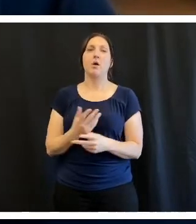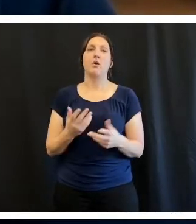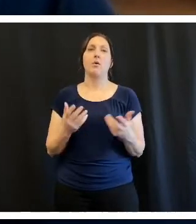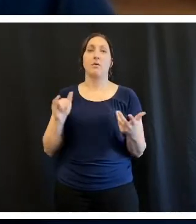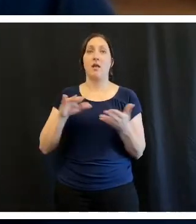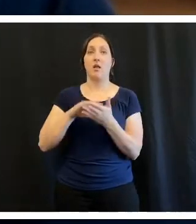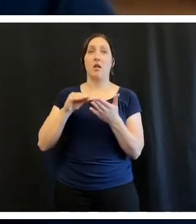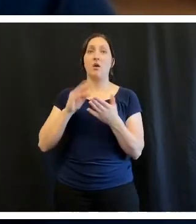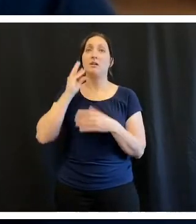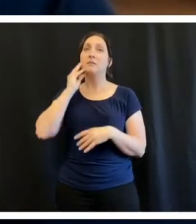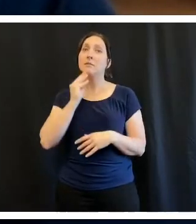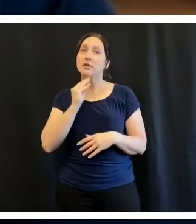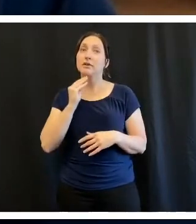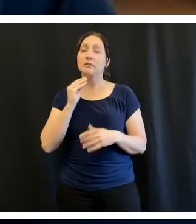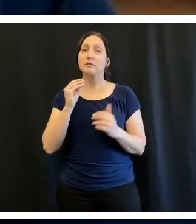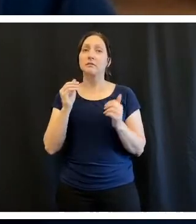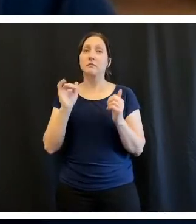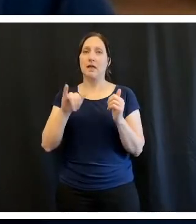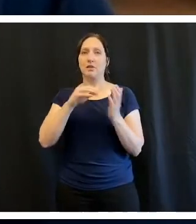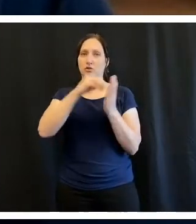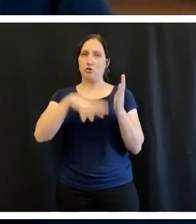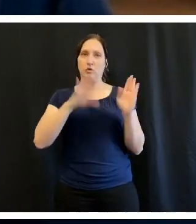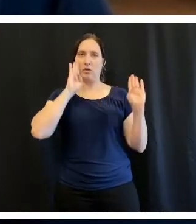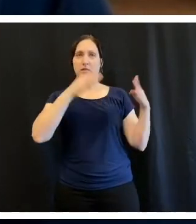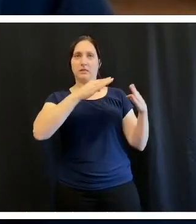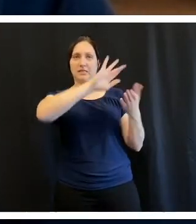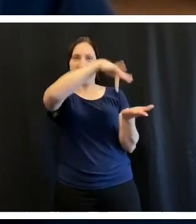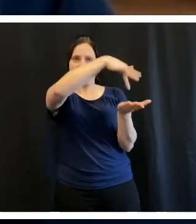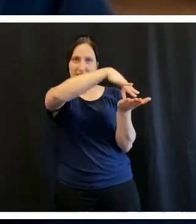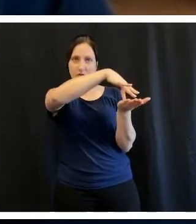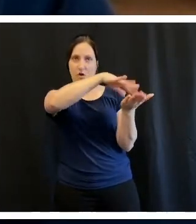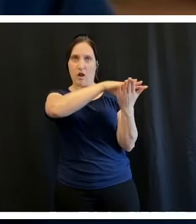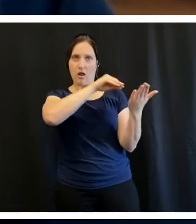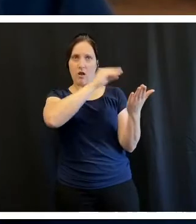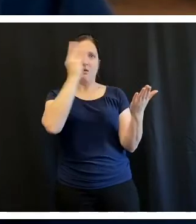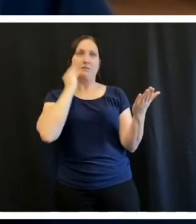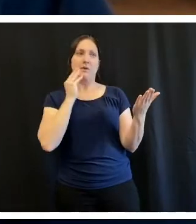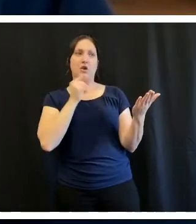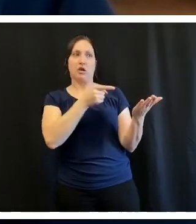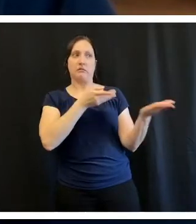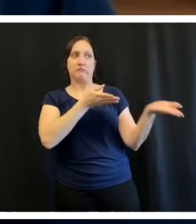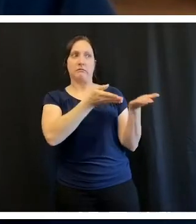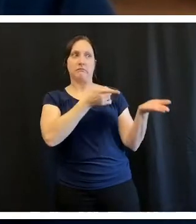those student-centered learning experiences in front of students and teachers.